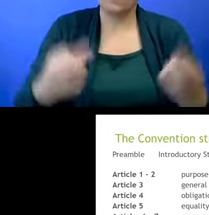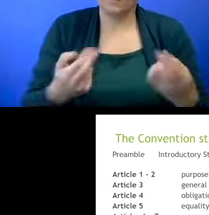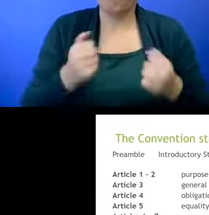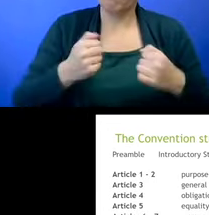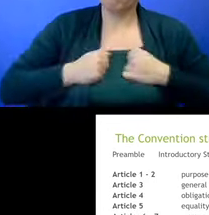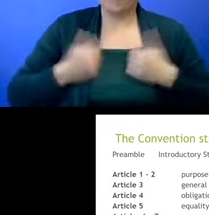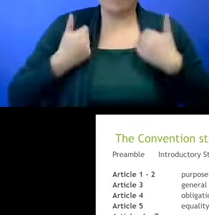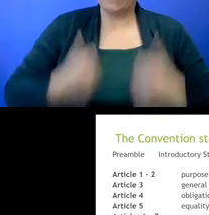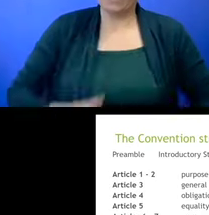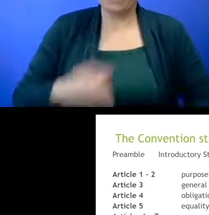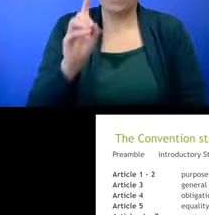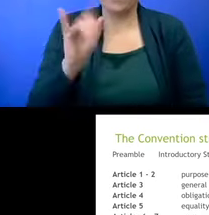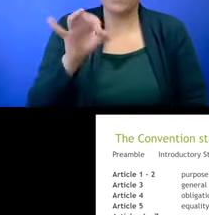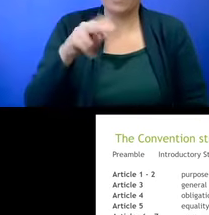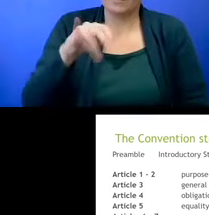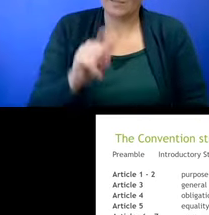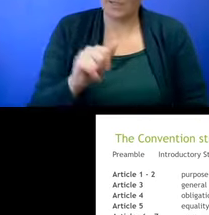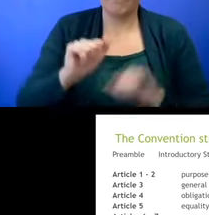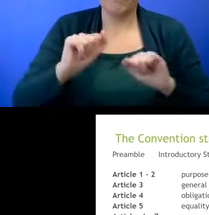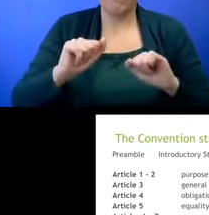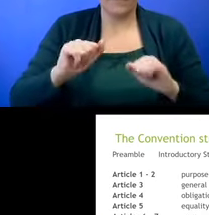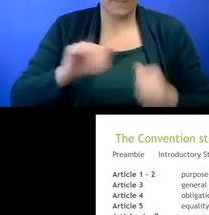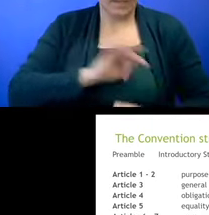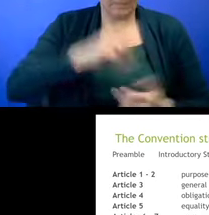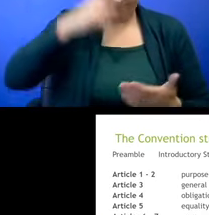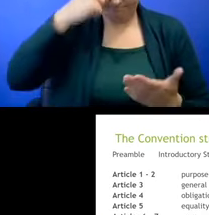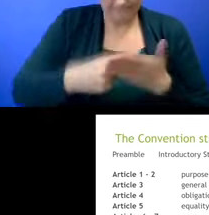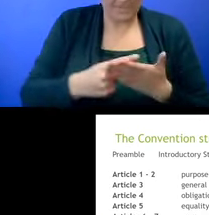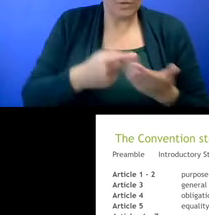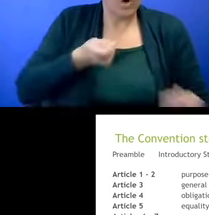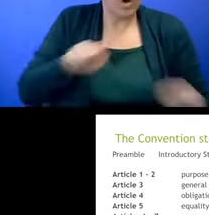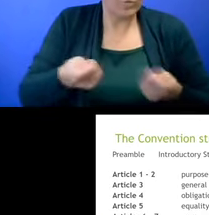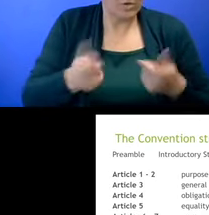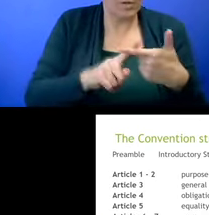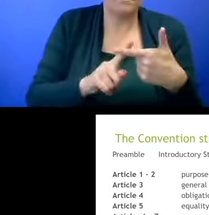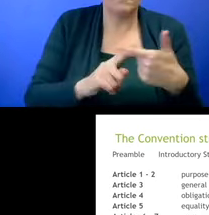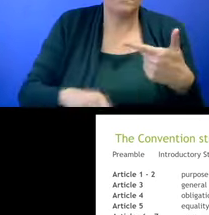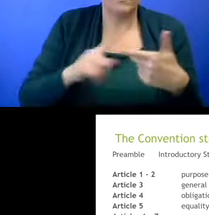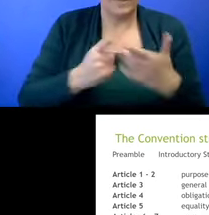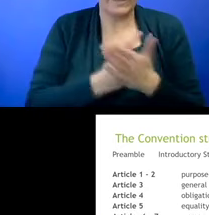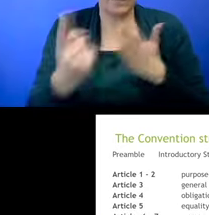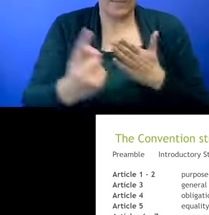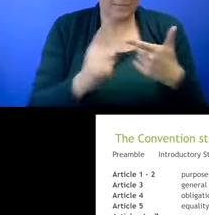individual autonomy, including the freedom to make one's own choices, and independence of persons;